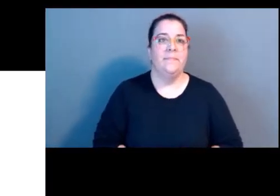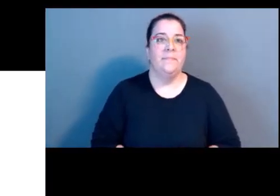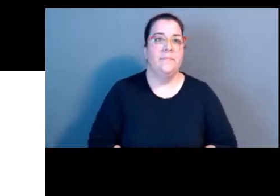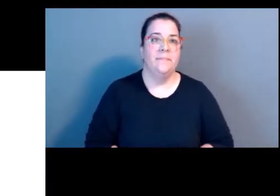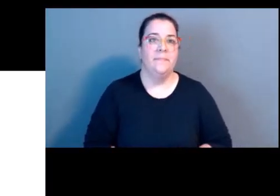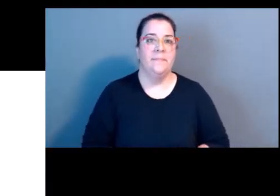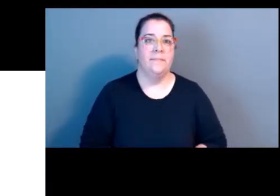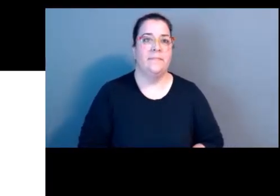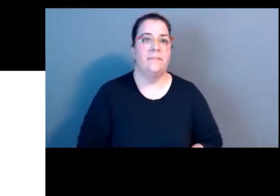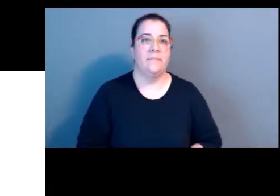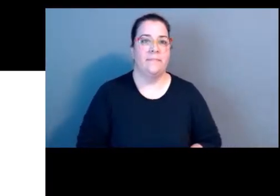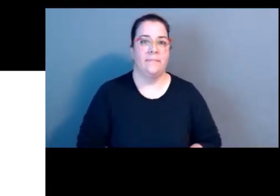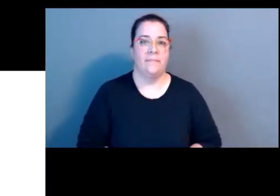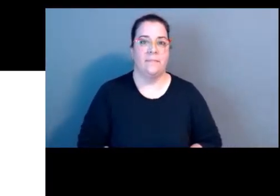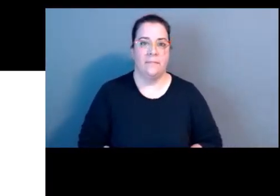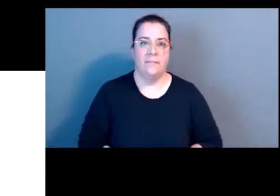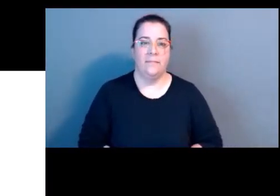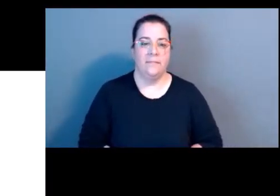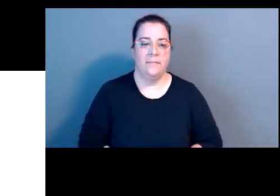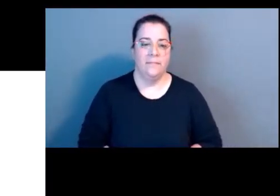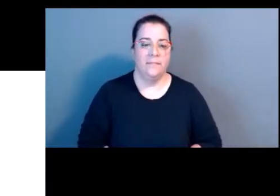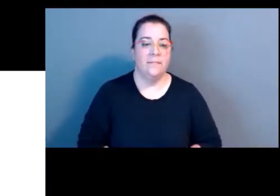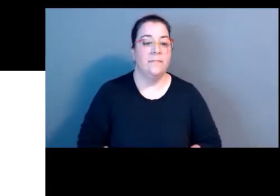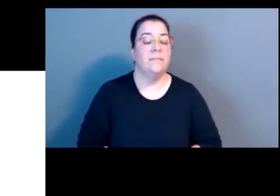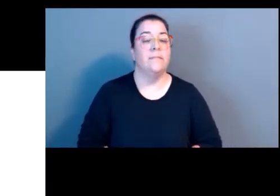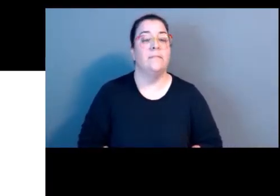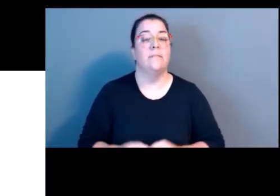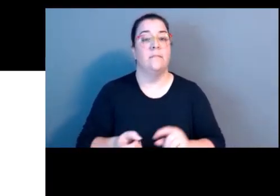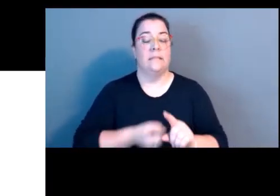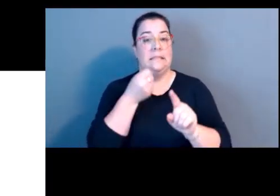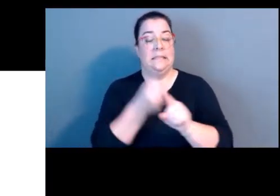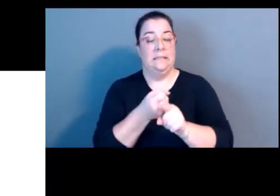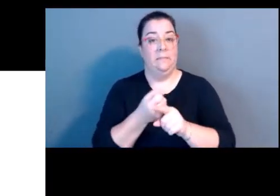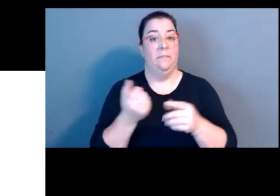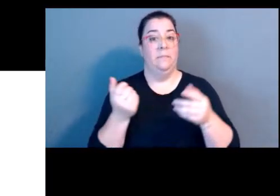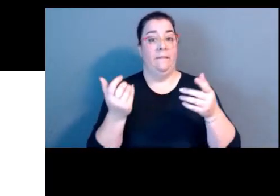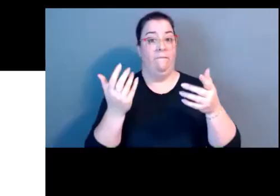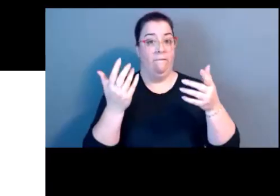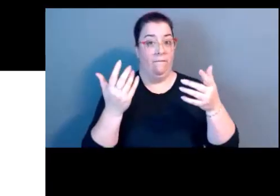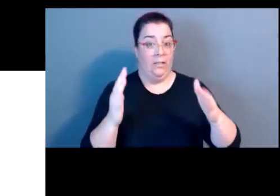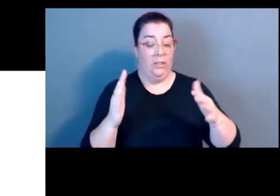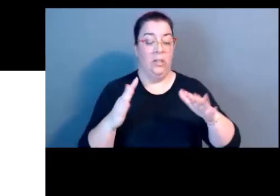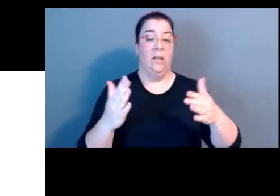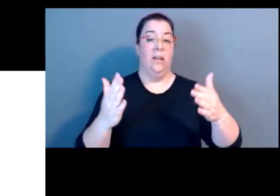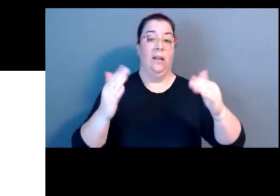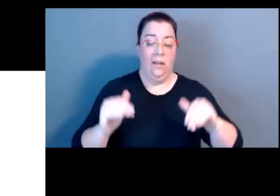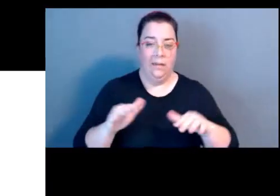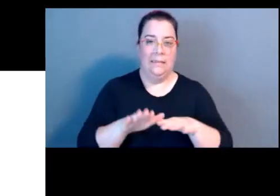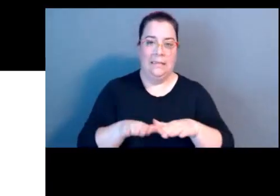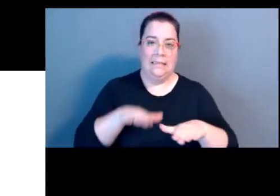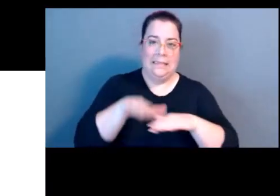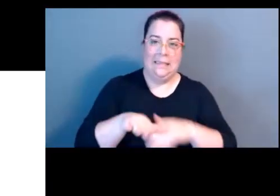Once you've completed the Impact section, you'll arrive to the sixth step, the Activity Timeline.